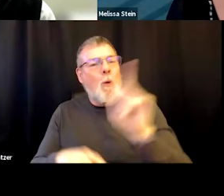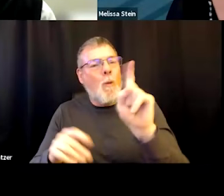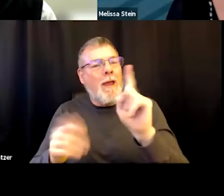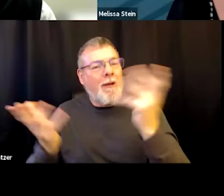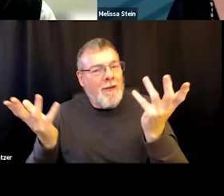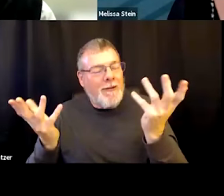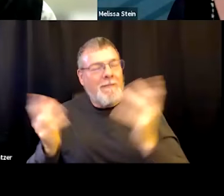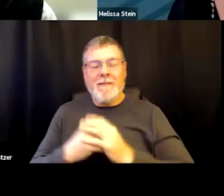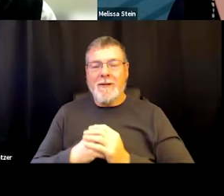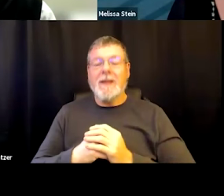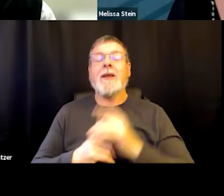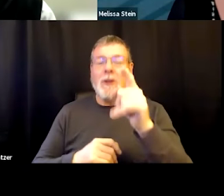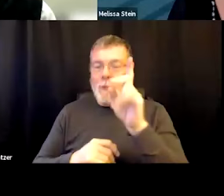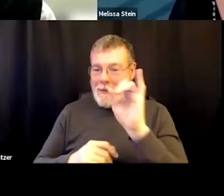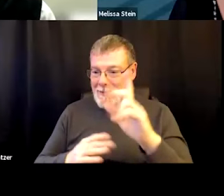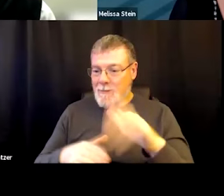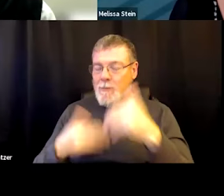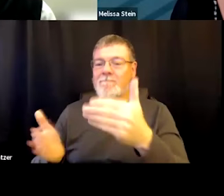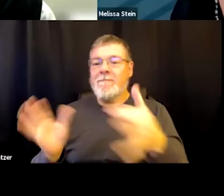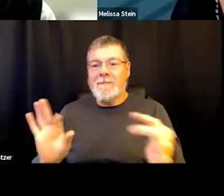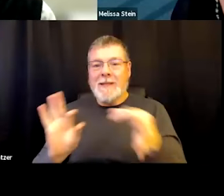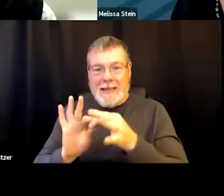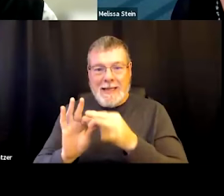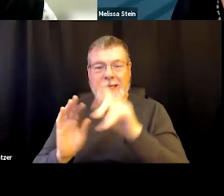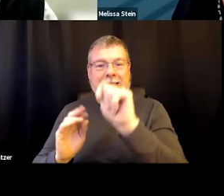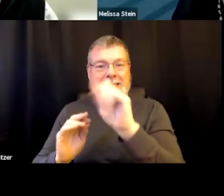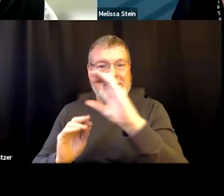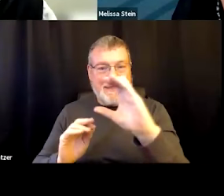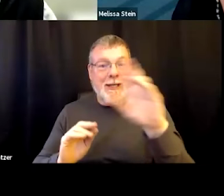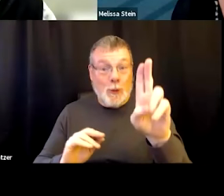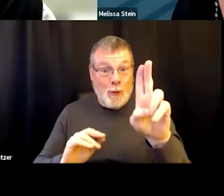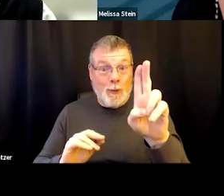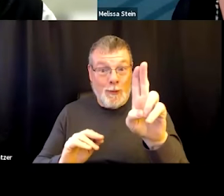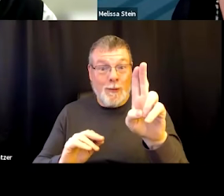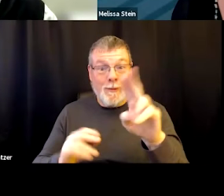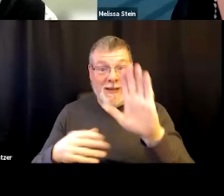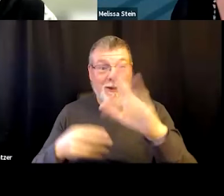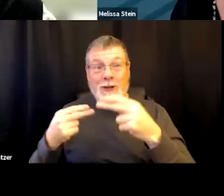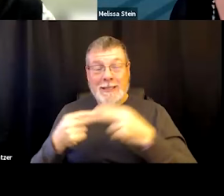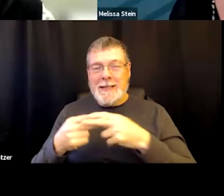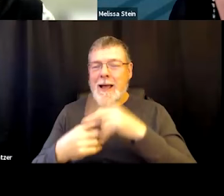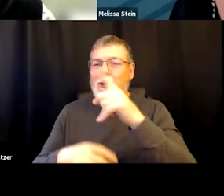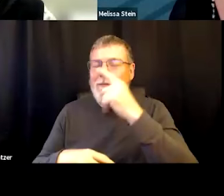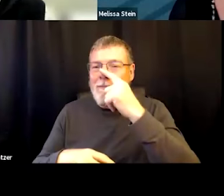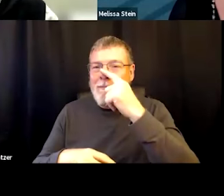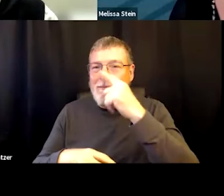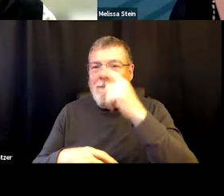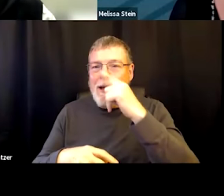And you did provide the link to TCU on your slides, but could you just, you know, briefly describe